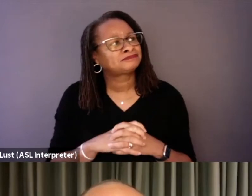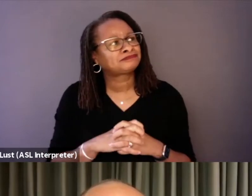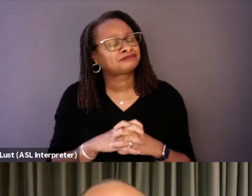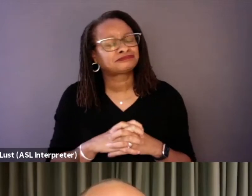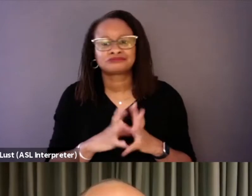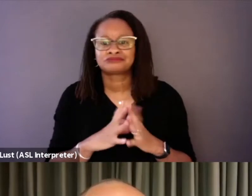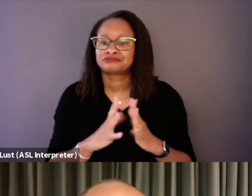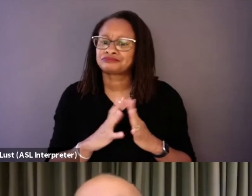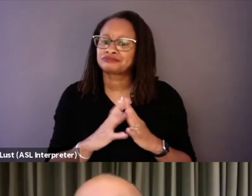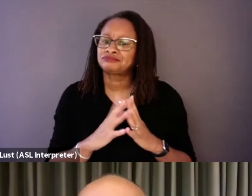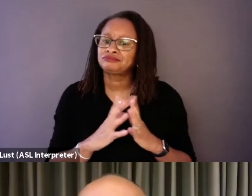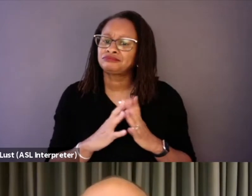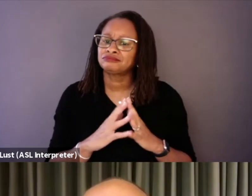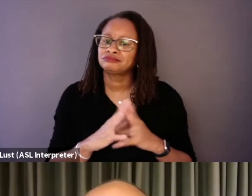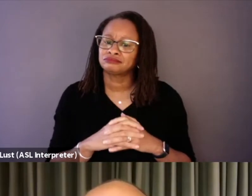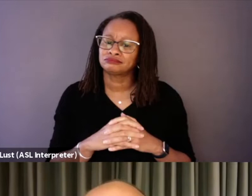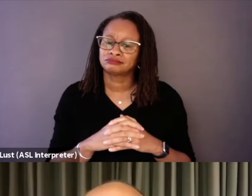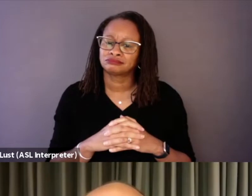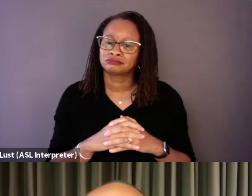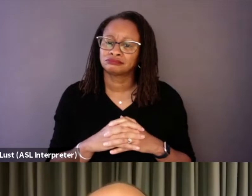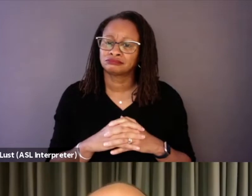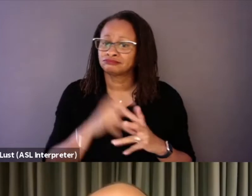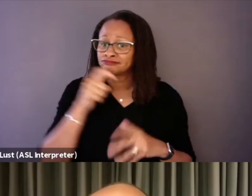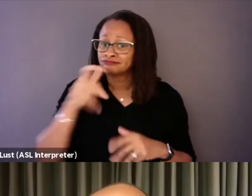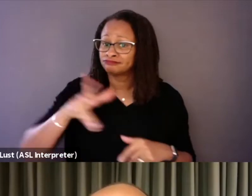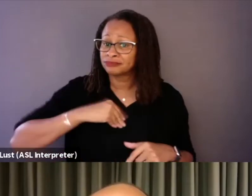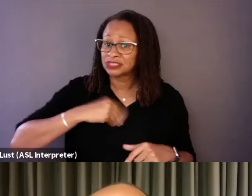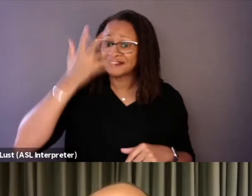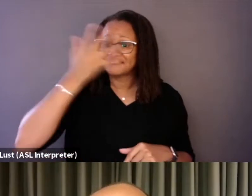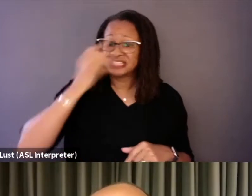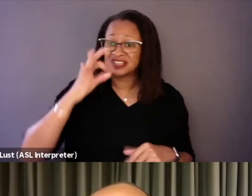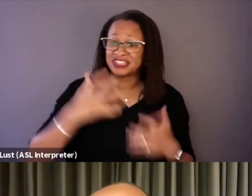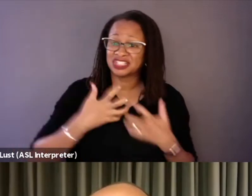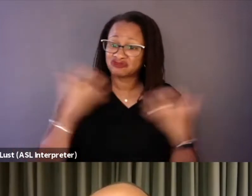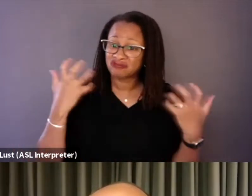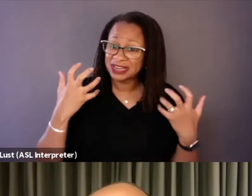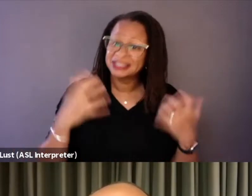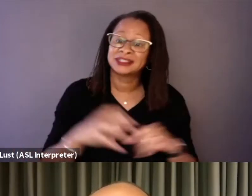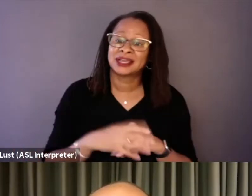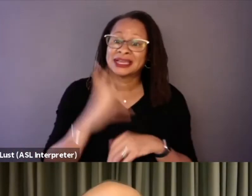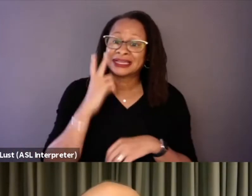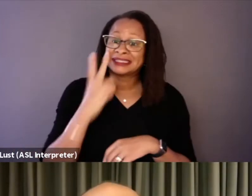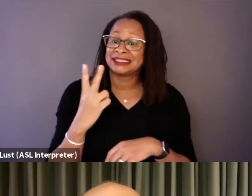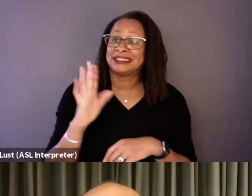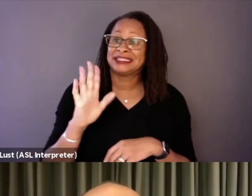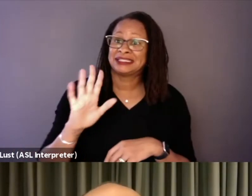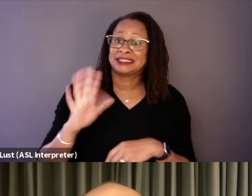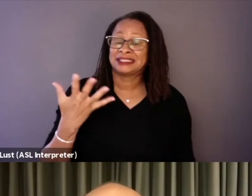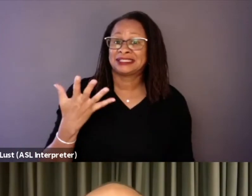almost the unacceptable face of his rage is seen as sort of somehow maybe it cuts too